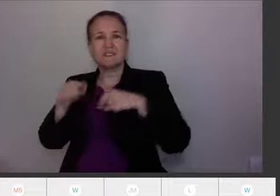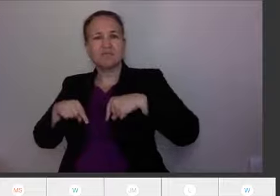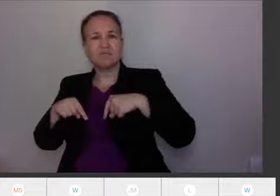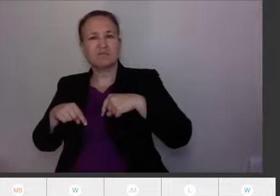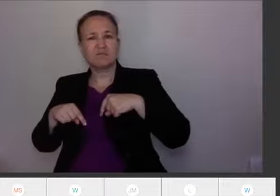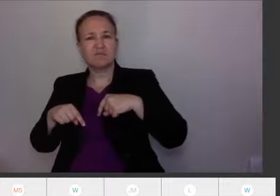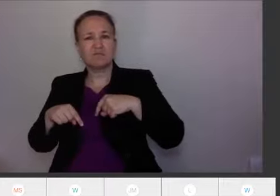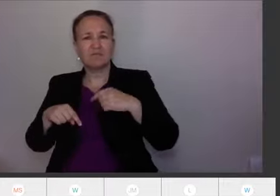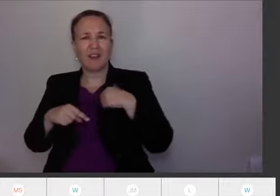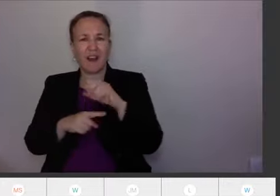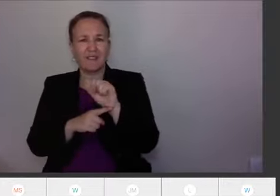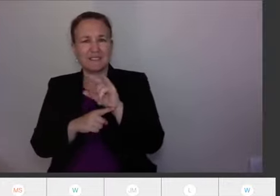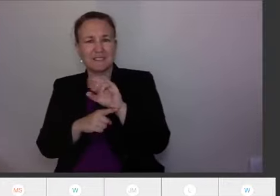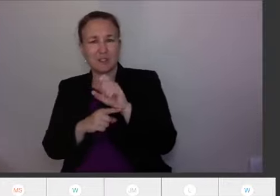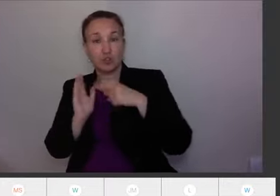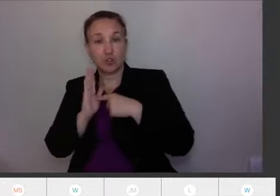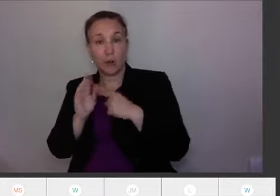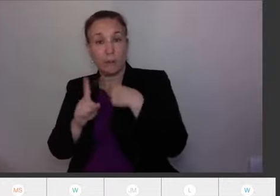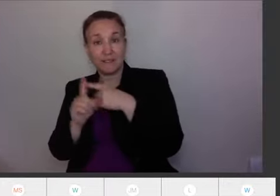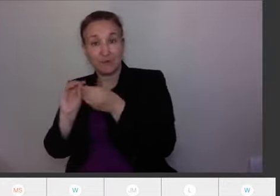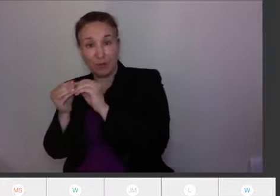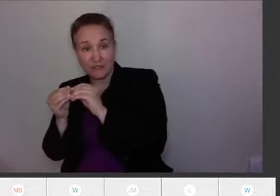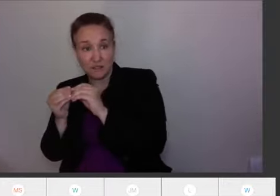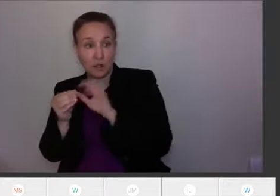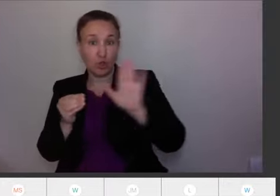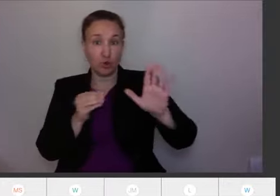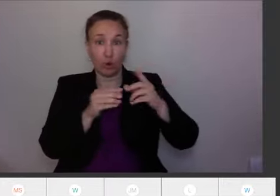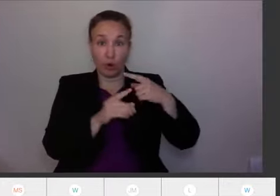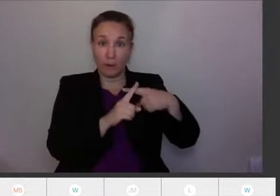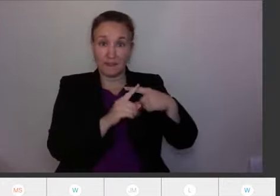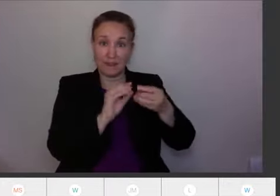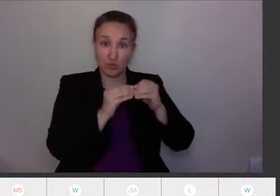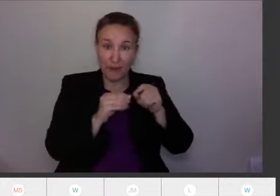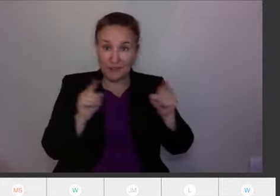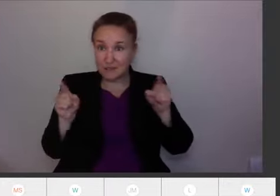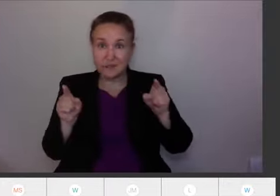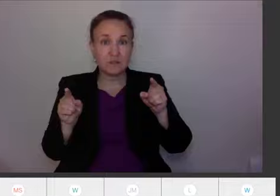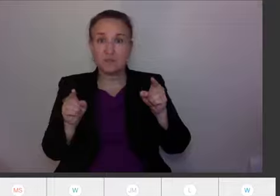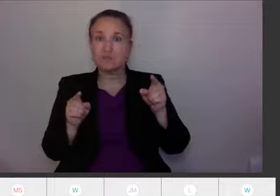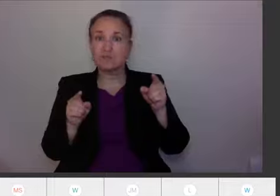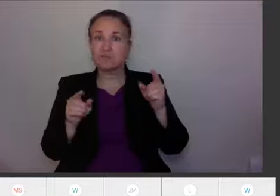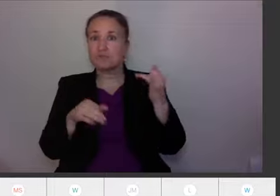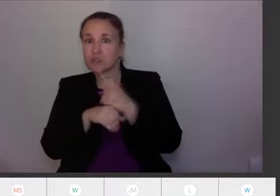that's showing positivity rates and then your positivity rates and and i haven't checked today or or yesterday but they weren't